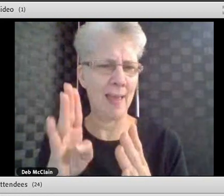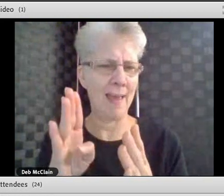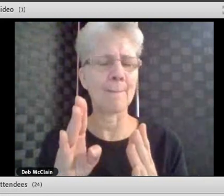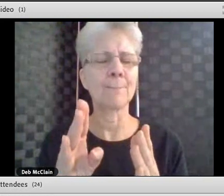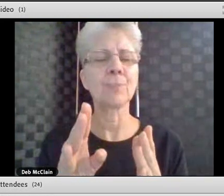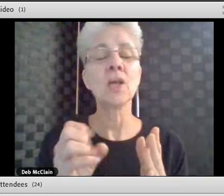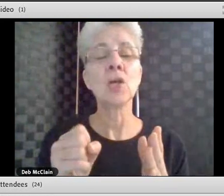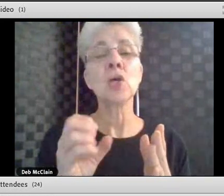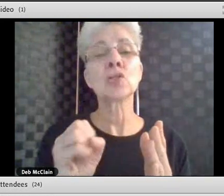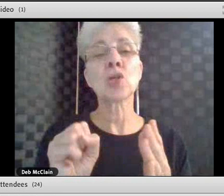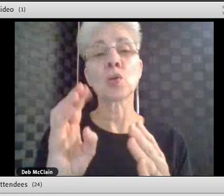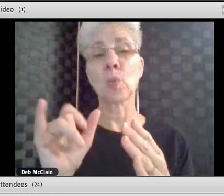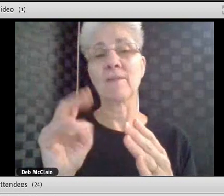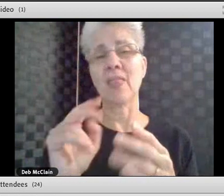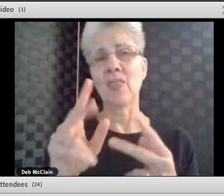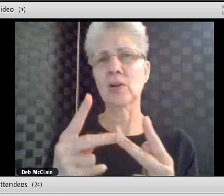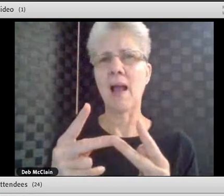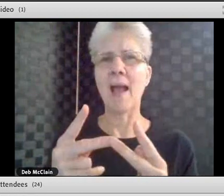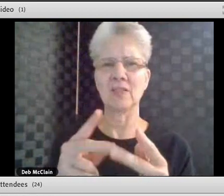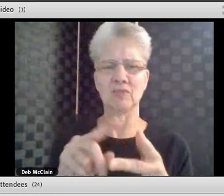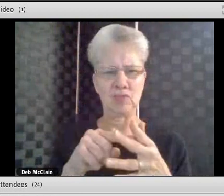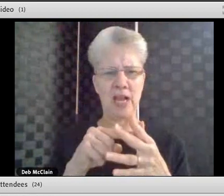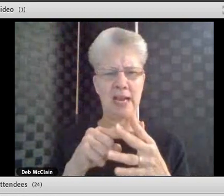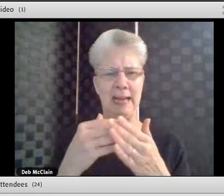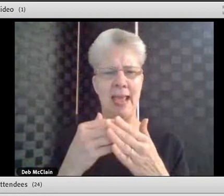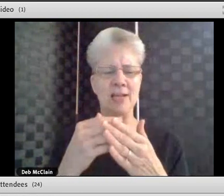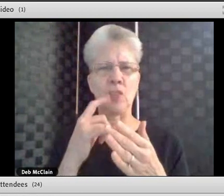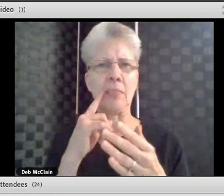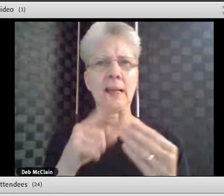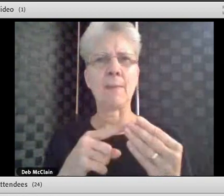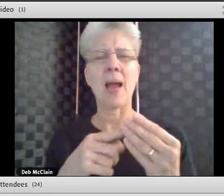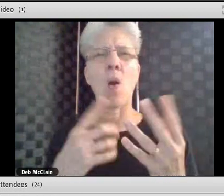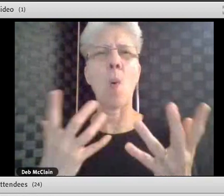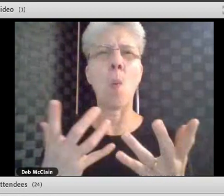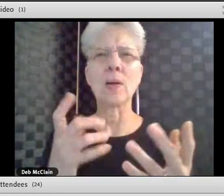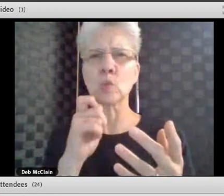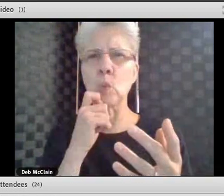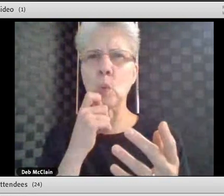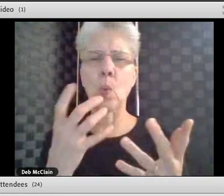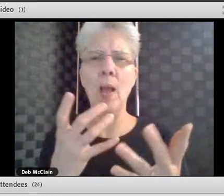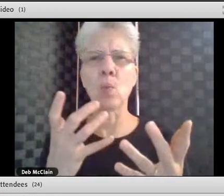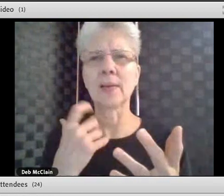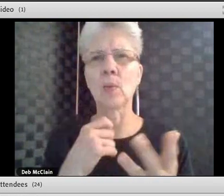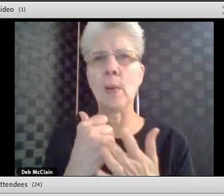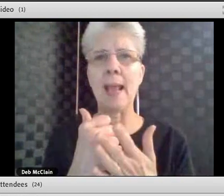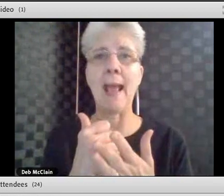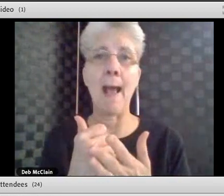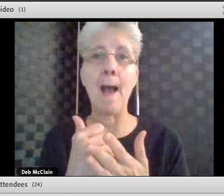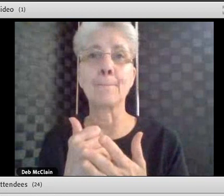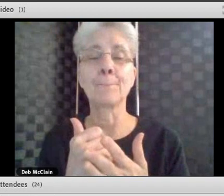What was behind the idea to have a lab?" And so with SWFLN, they're kind of cutting edge, right? So they were thinking about what's cool,